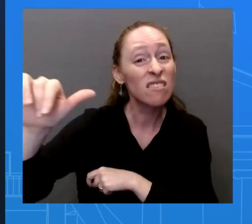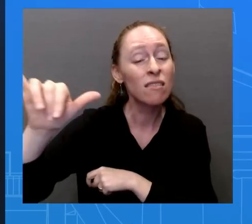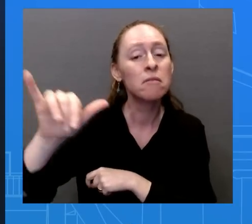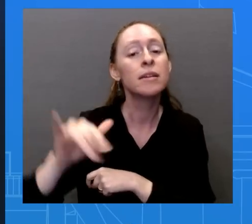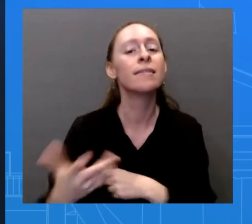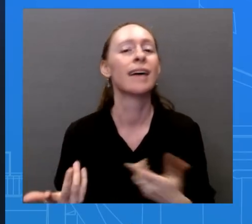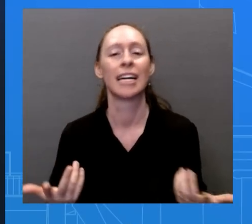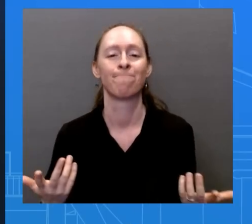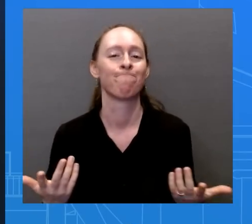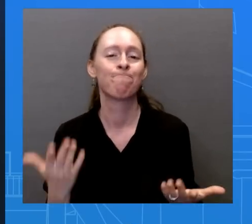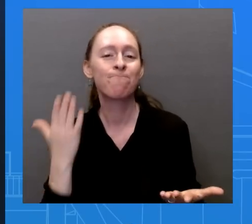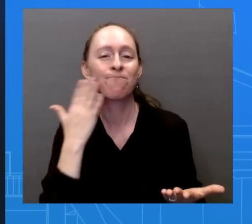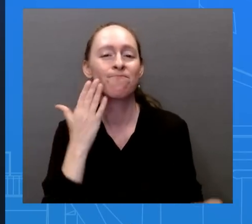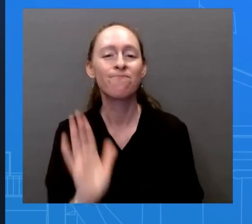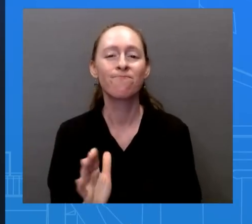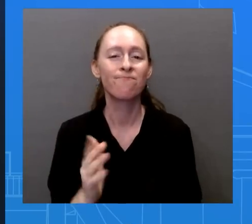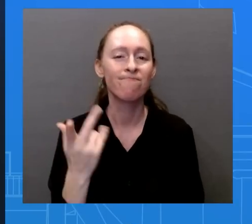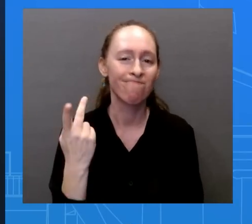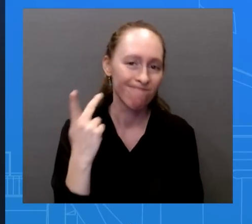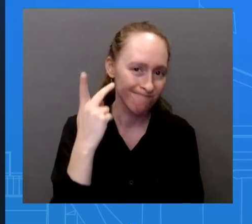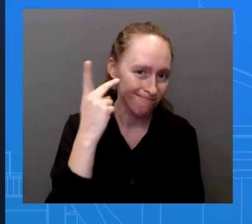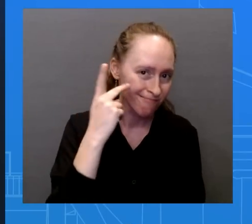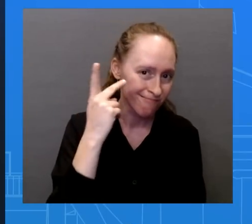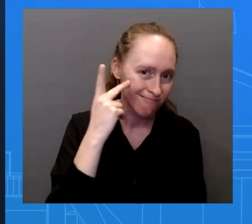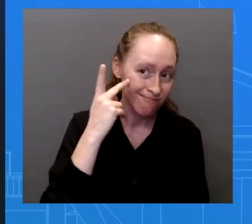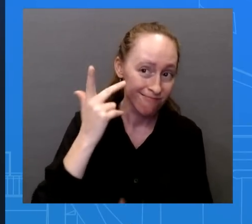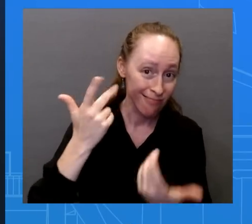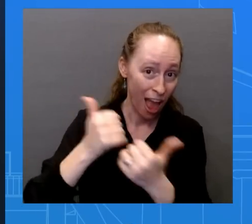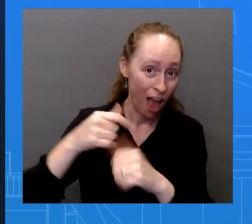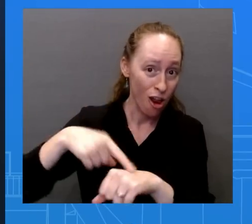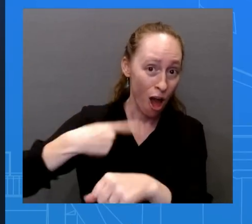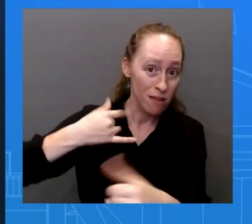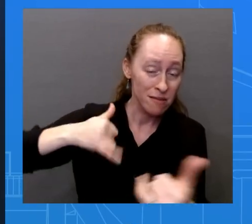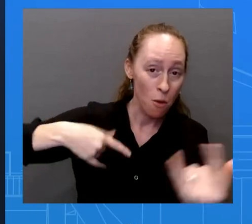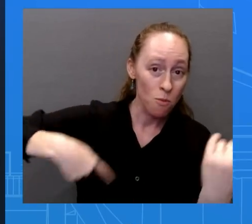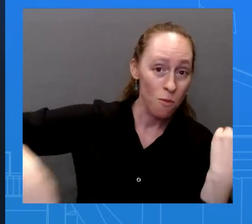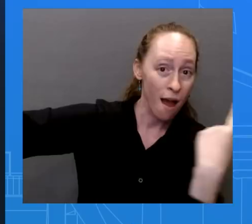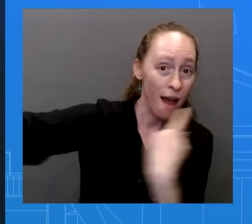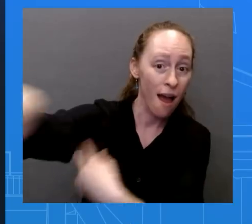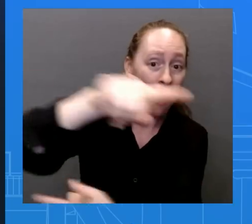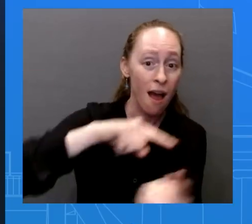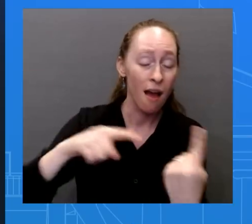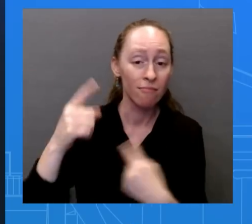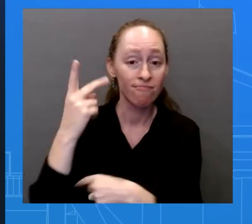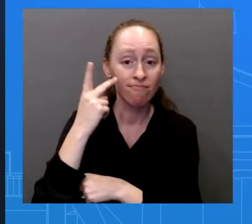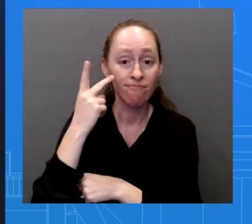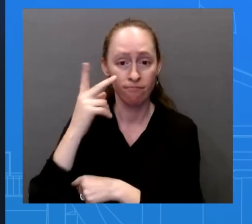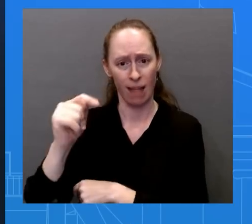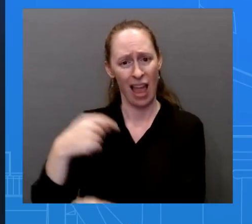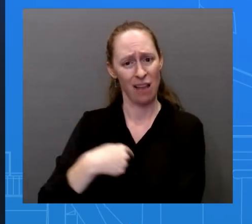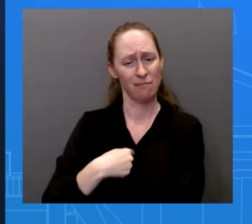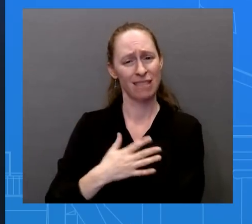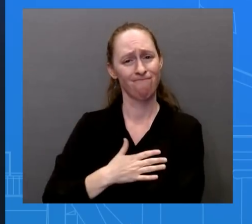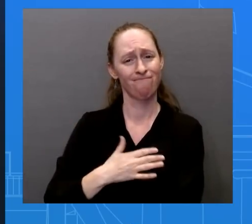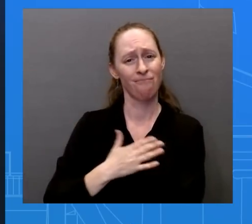so I think about my elderly parents who are in their 80s -- yeah, they may need vaccines more often than that. And we're going to track the evidence and data.